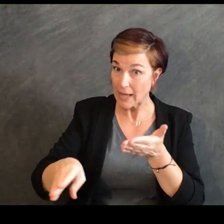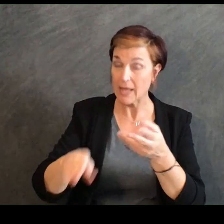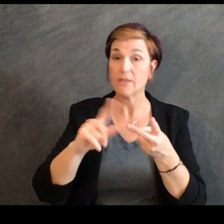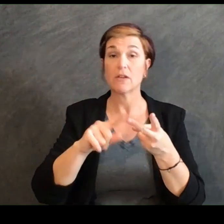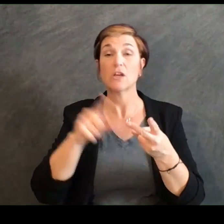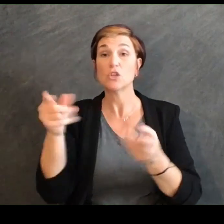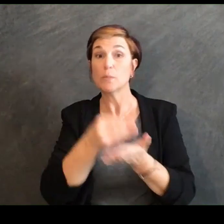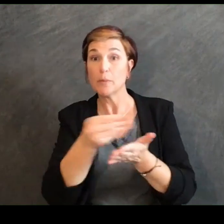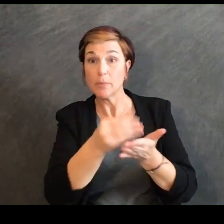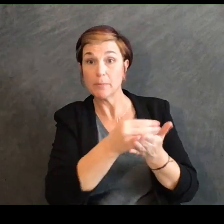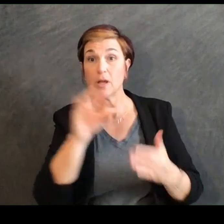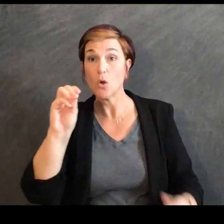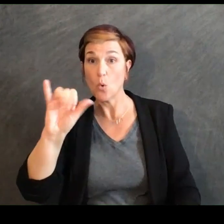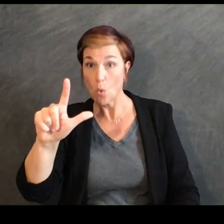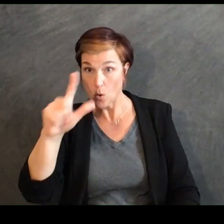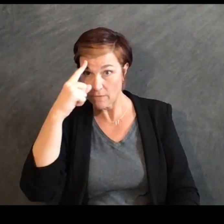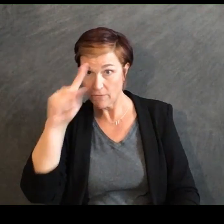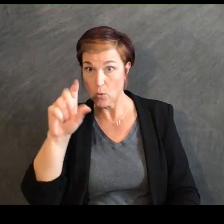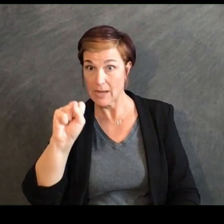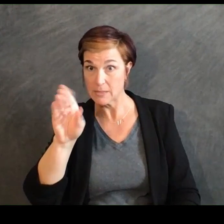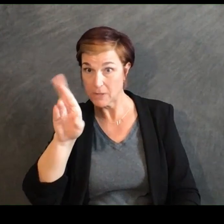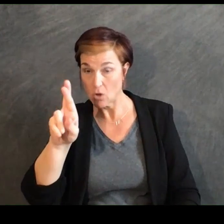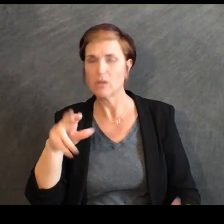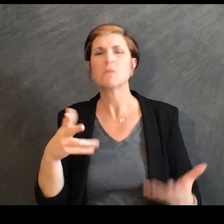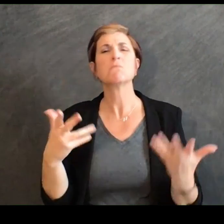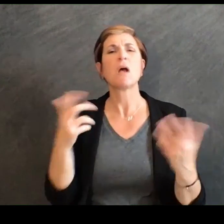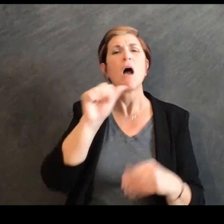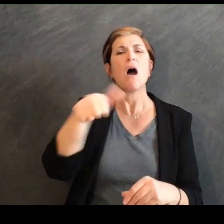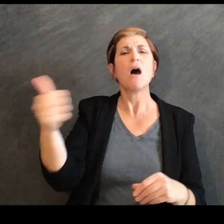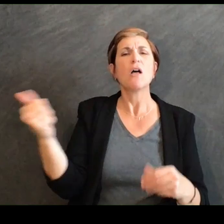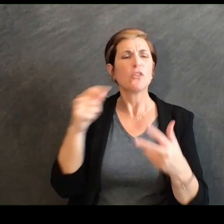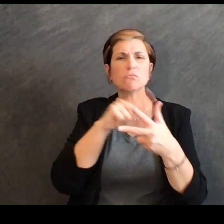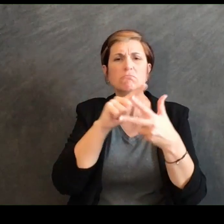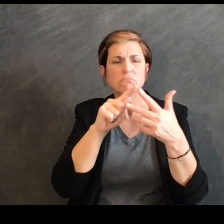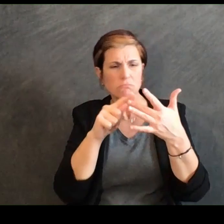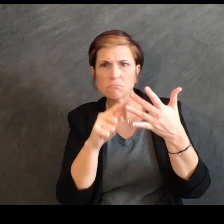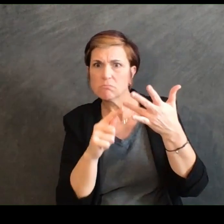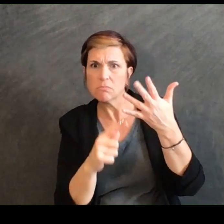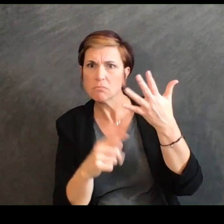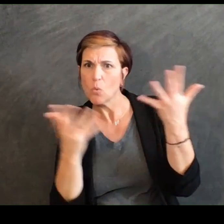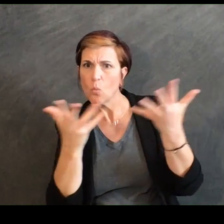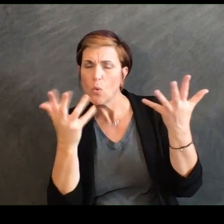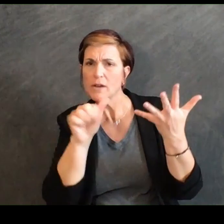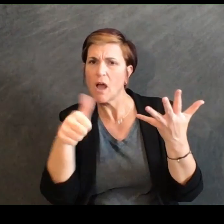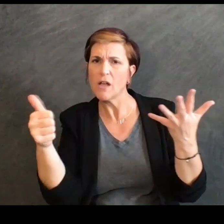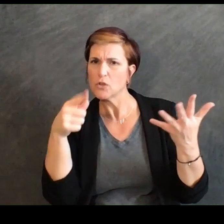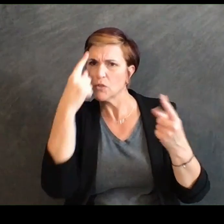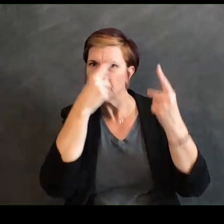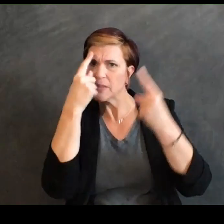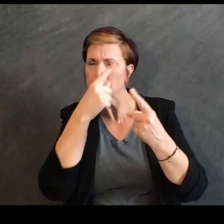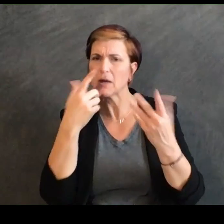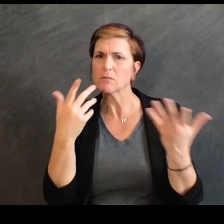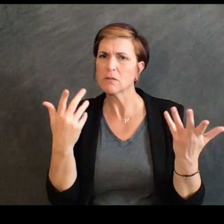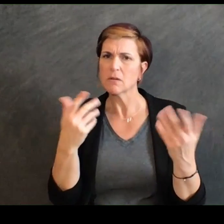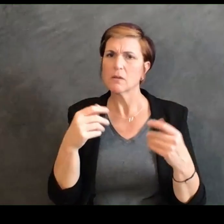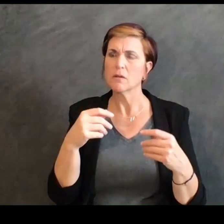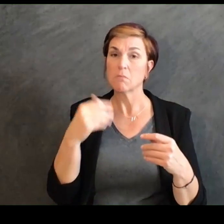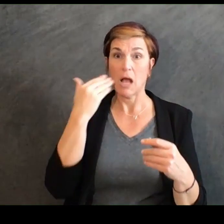SPR what other specific targeted measures is your administration thinking about taking the Treasury secretary Steve manoosh in said today that you're